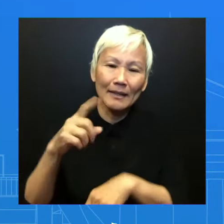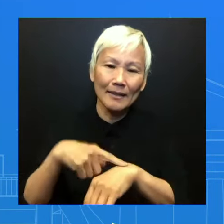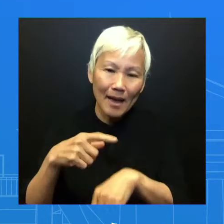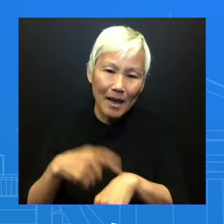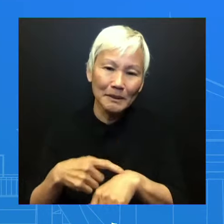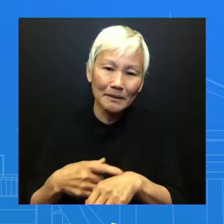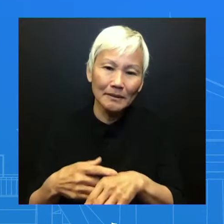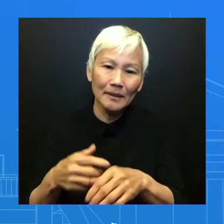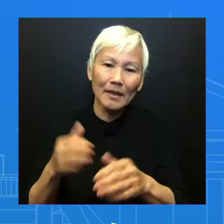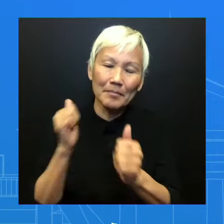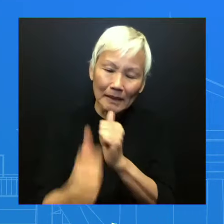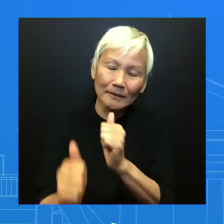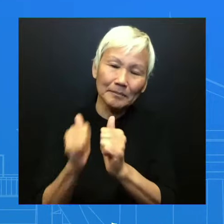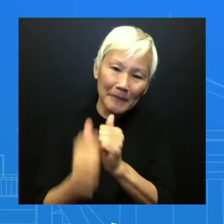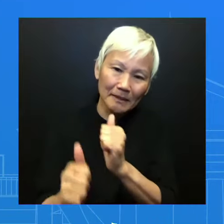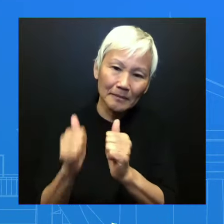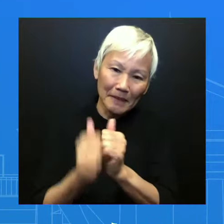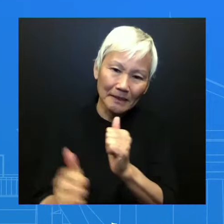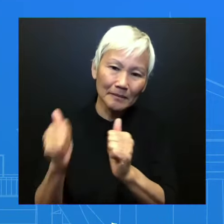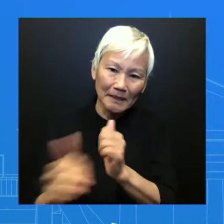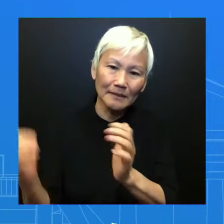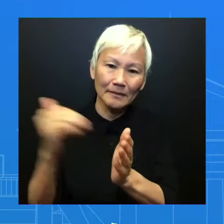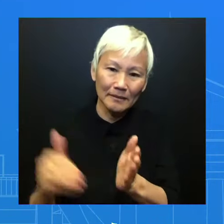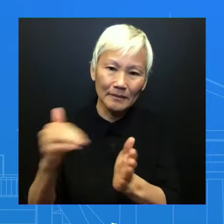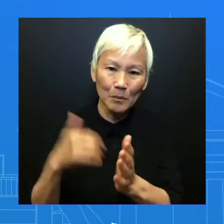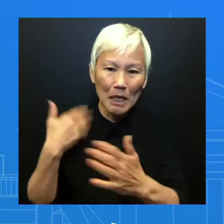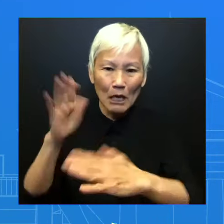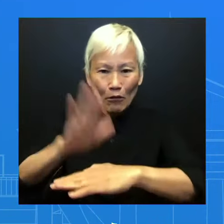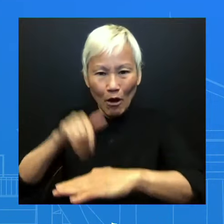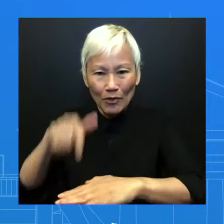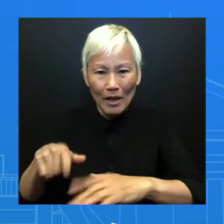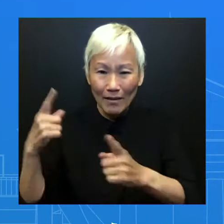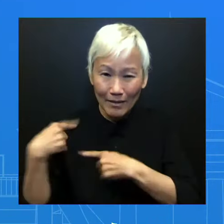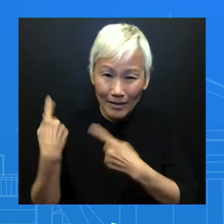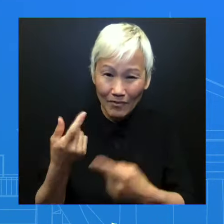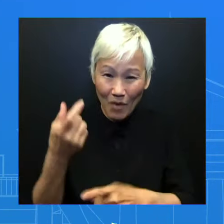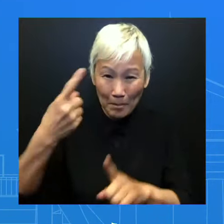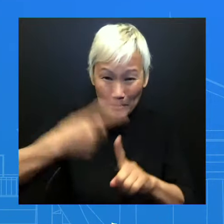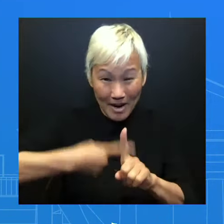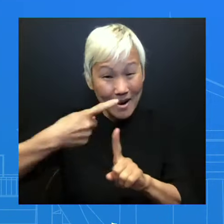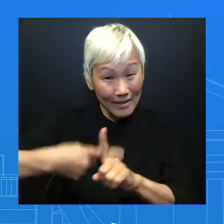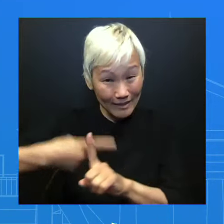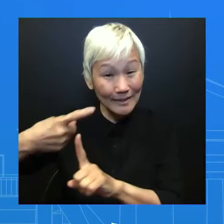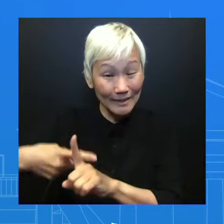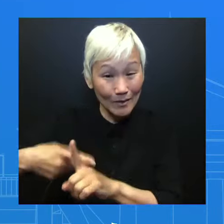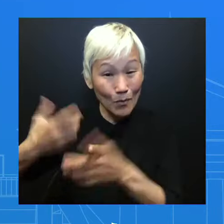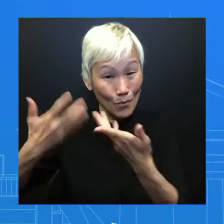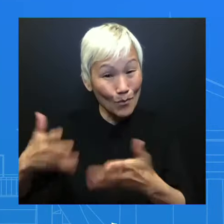for Congress to get the debt limit done for weeks now, for months. And so, this is just another piece of evidence